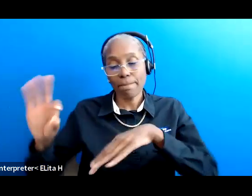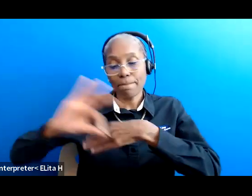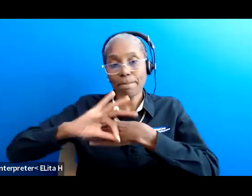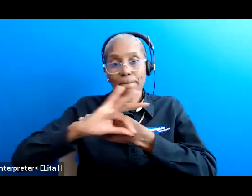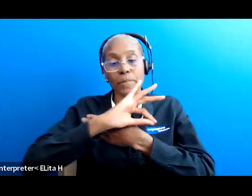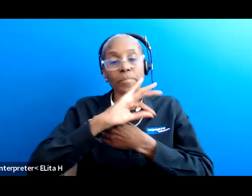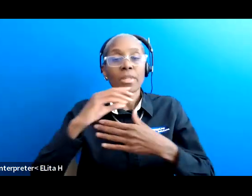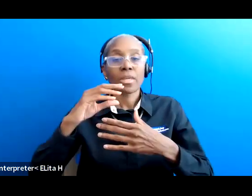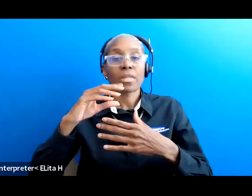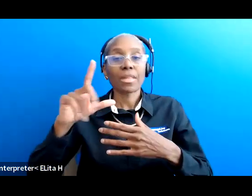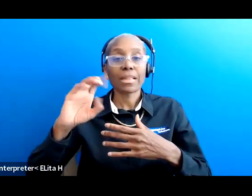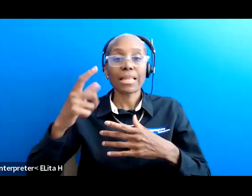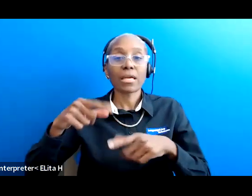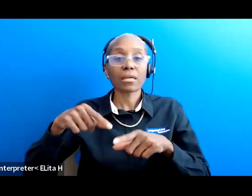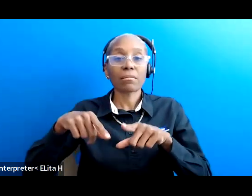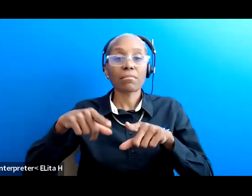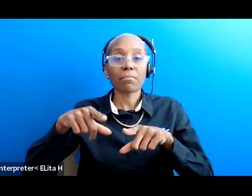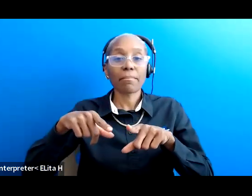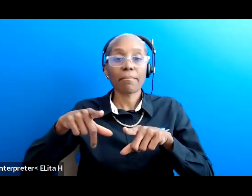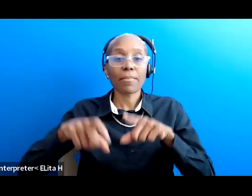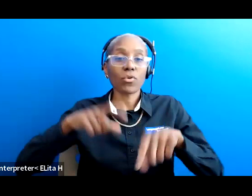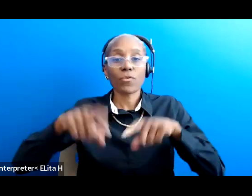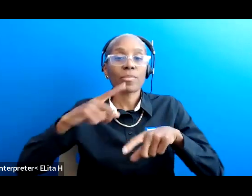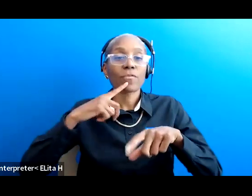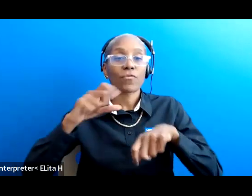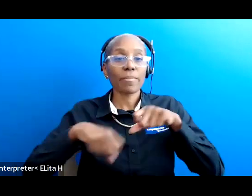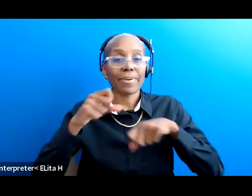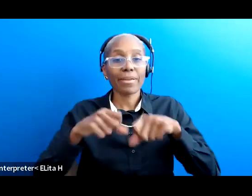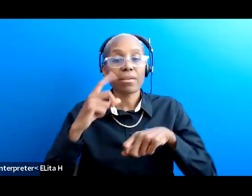movement in the legs for biking. Everybody knows about the FES biking.